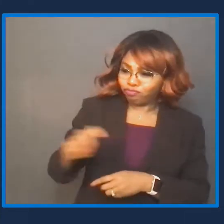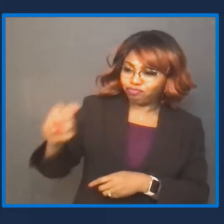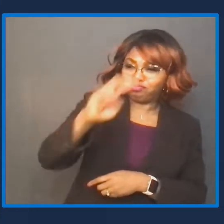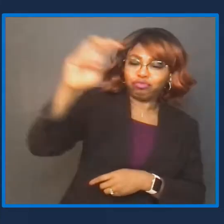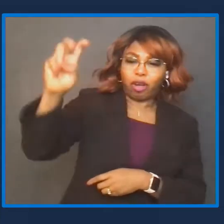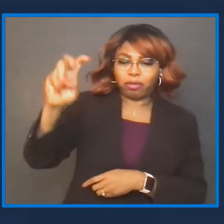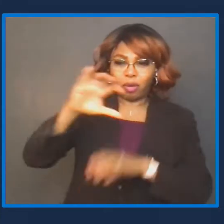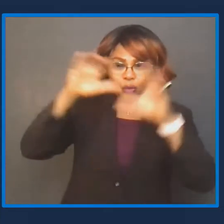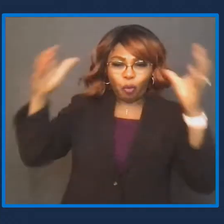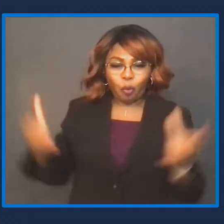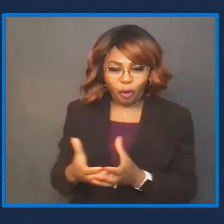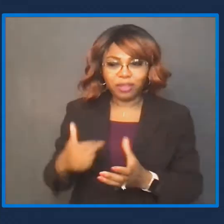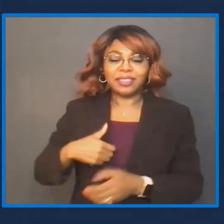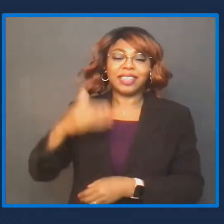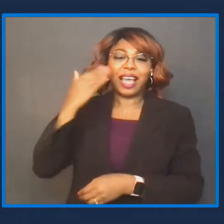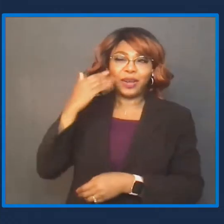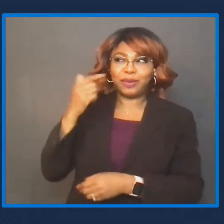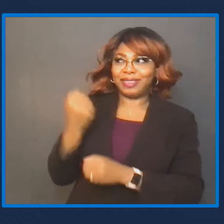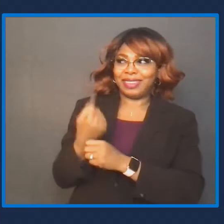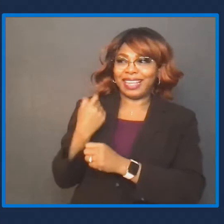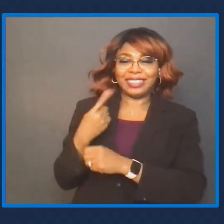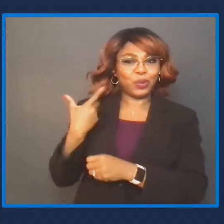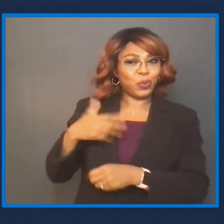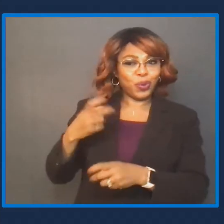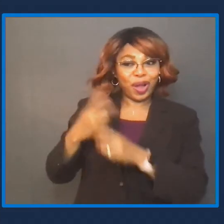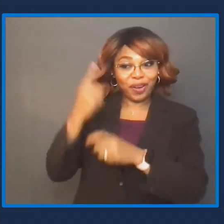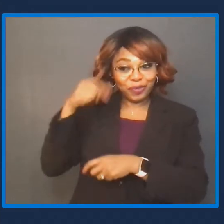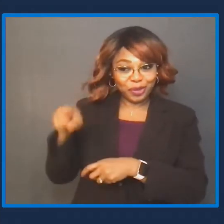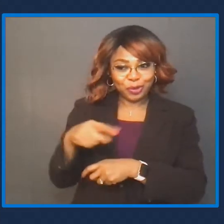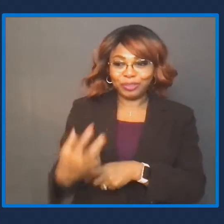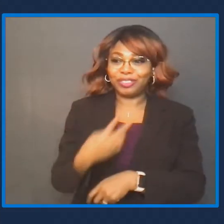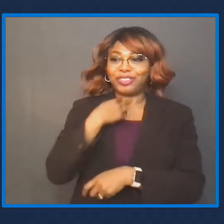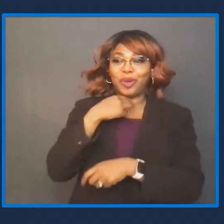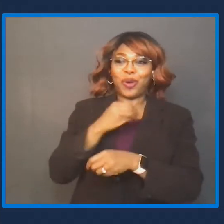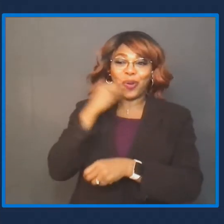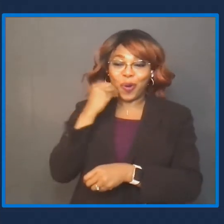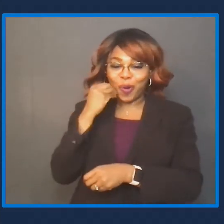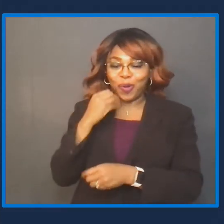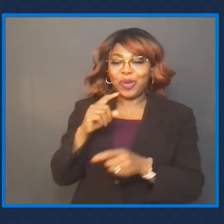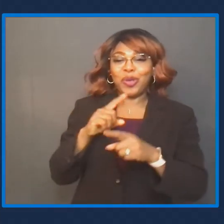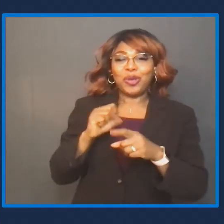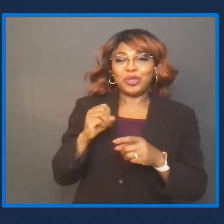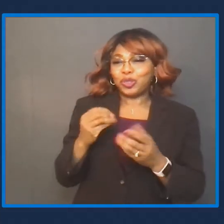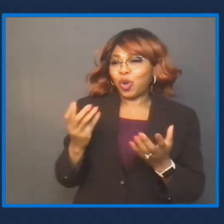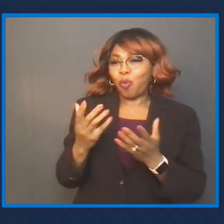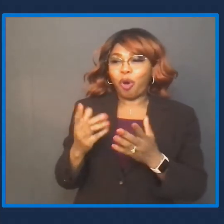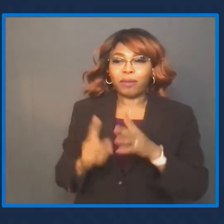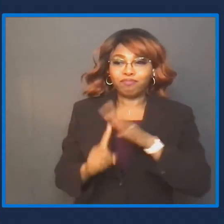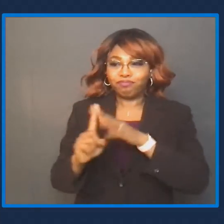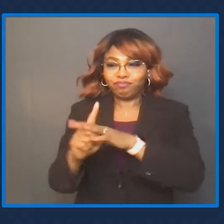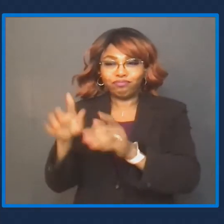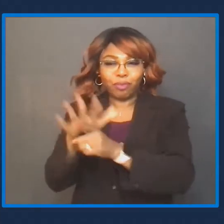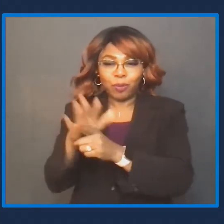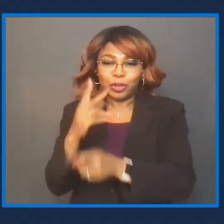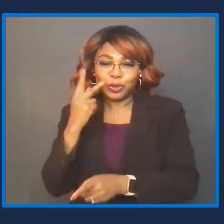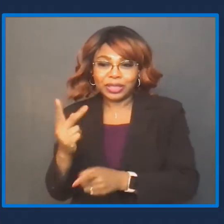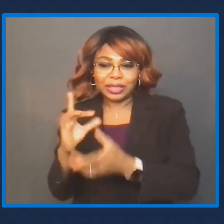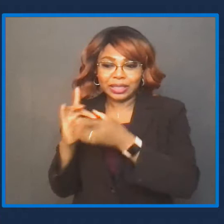and I know this last year has been hard for you being at home, but what trends are you seeing with accessible events right now?